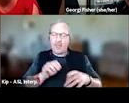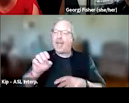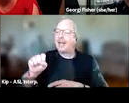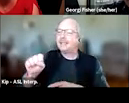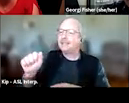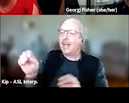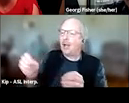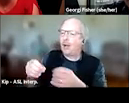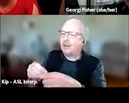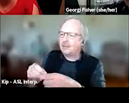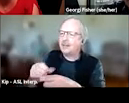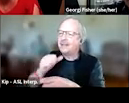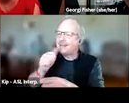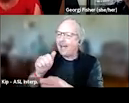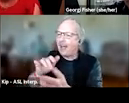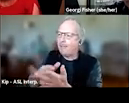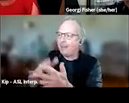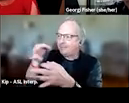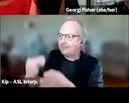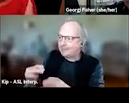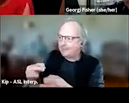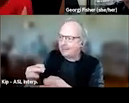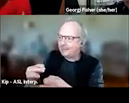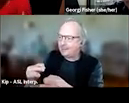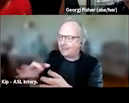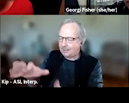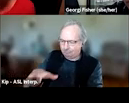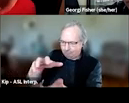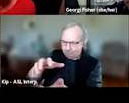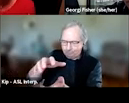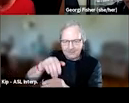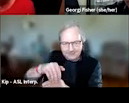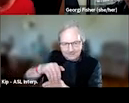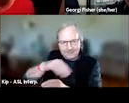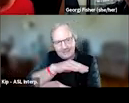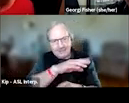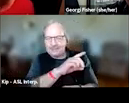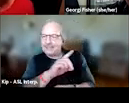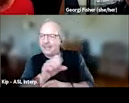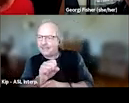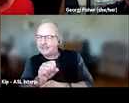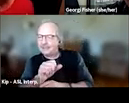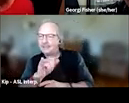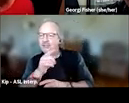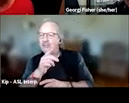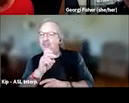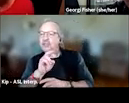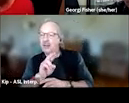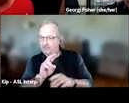that non-medical decision to get that application packaged up to send it up to DDS so Jennifer can make, you know,